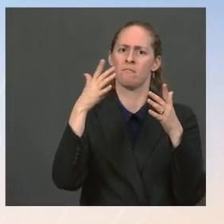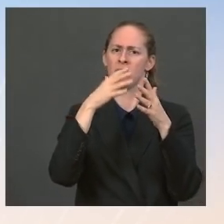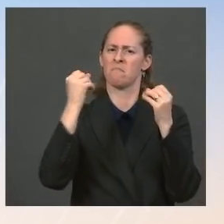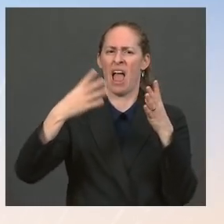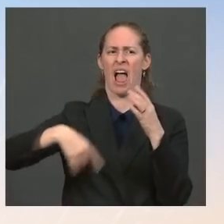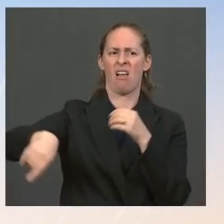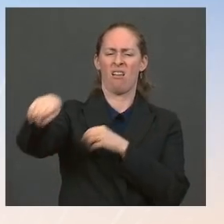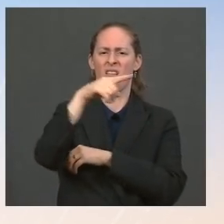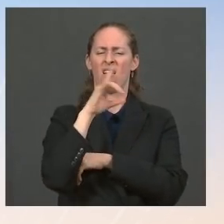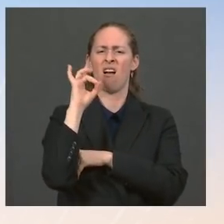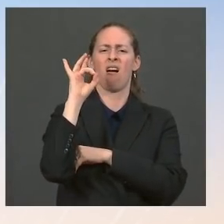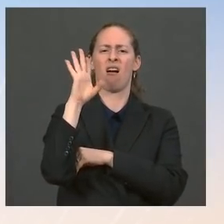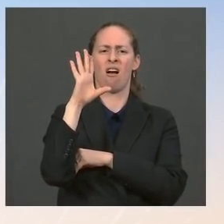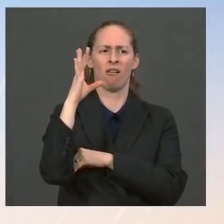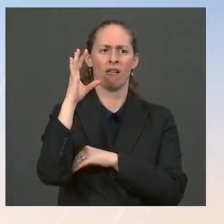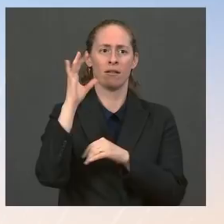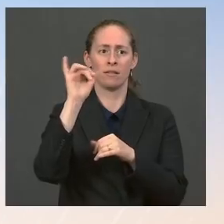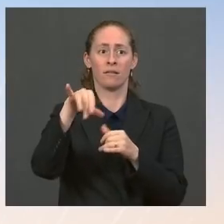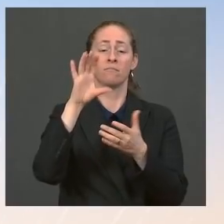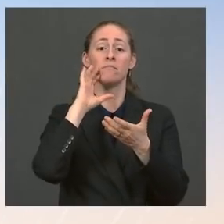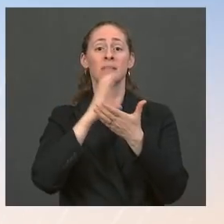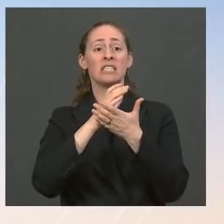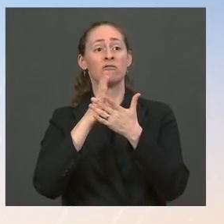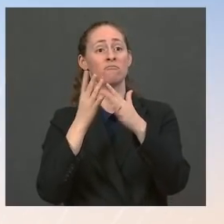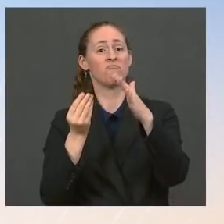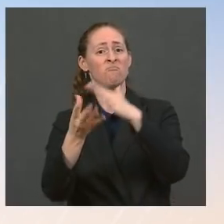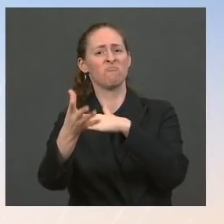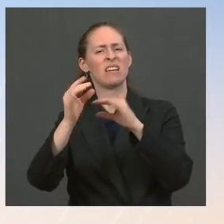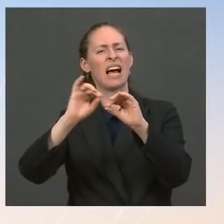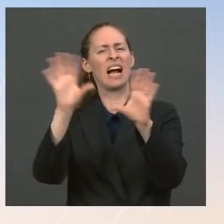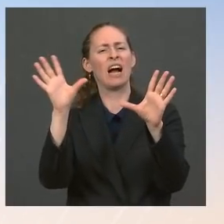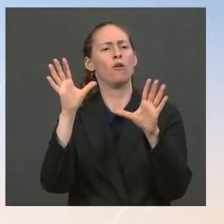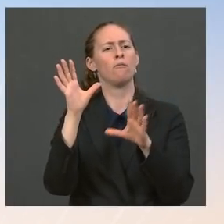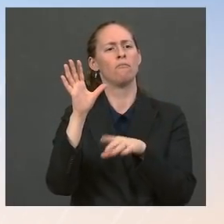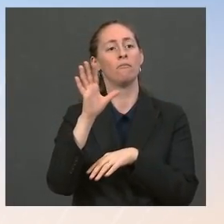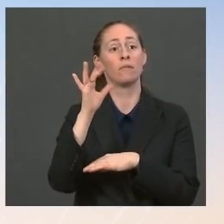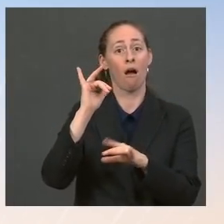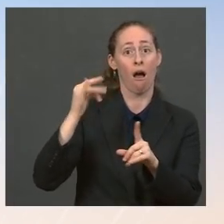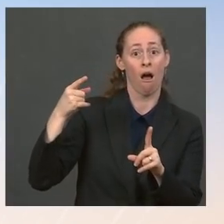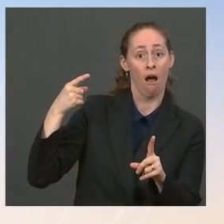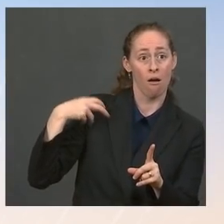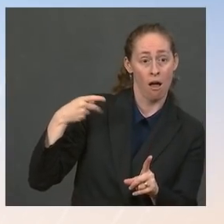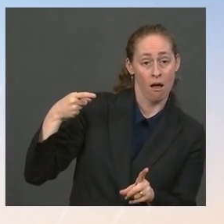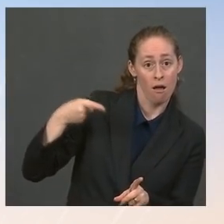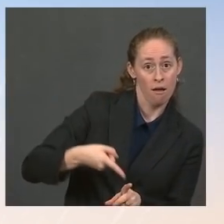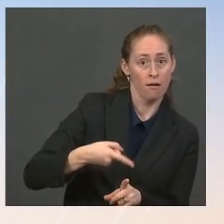and what those images suggest, but I want to speak to the fact that this investigation will be based